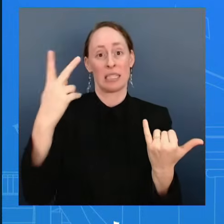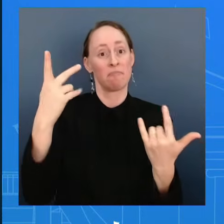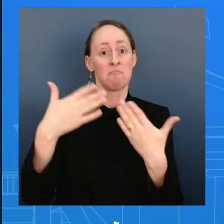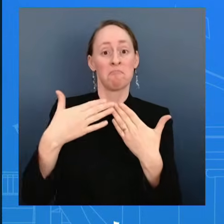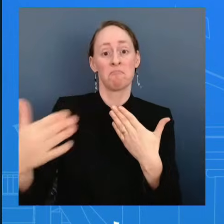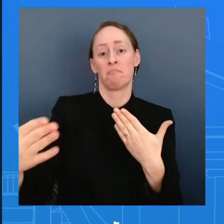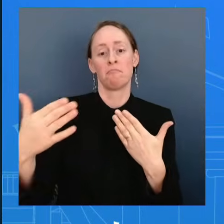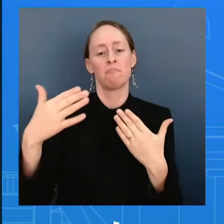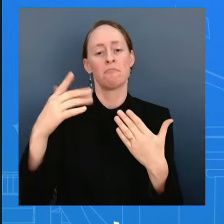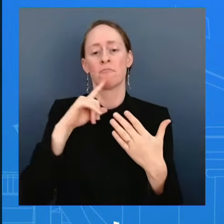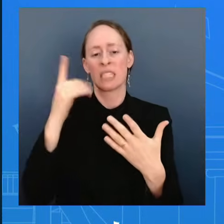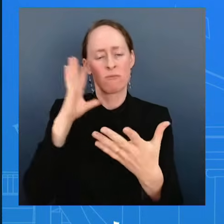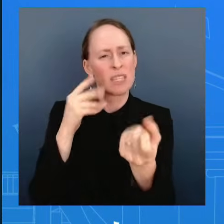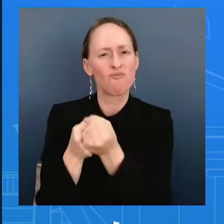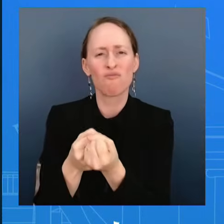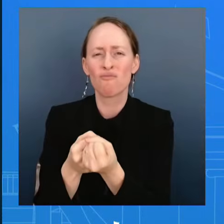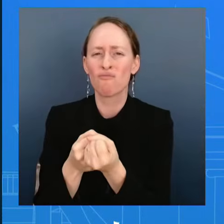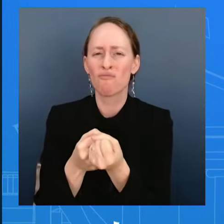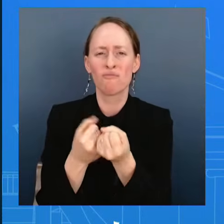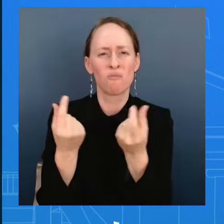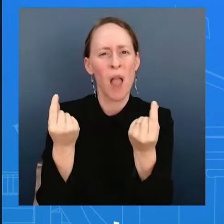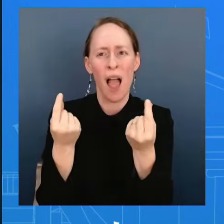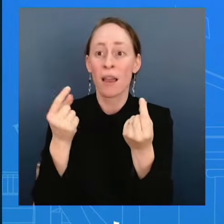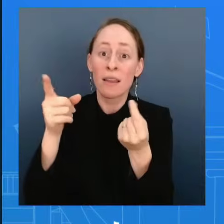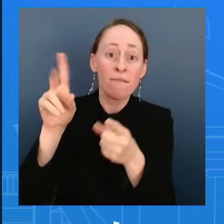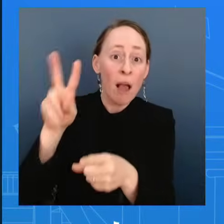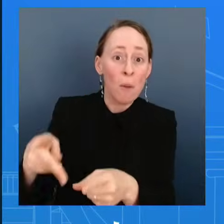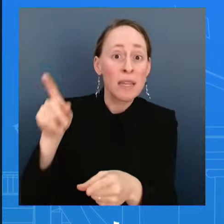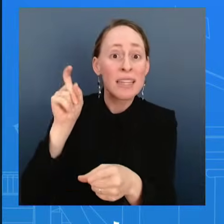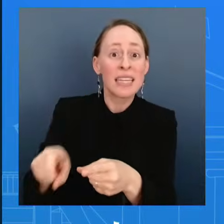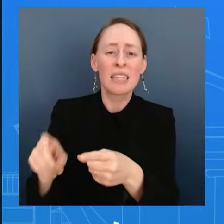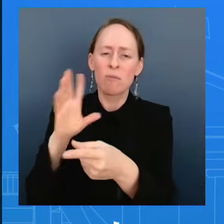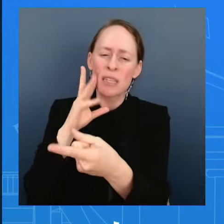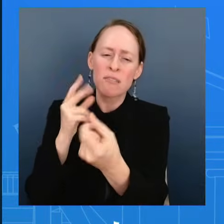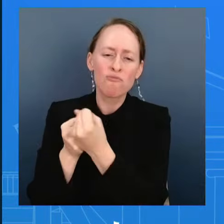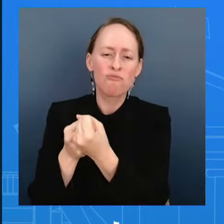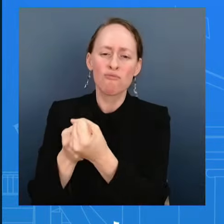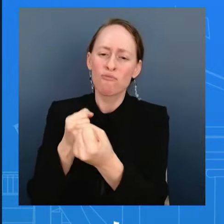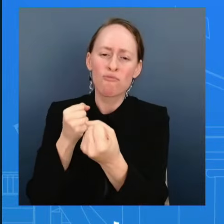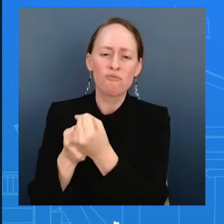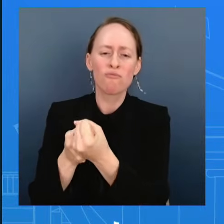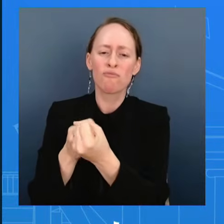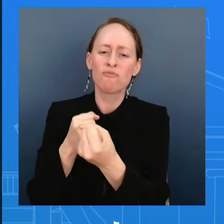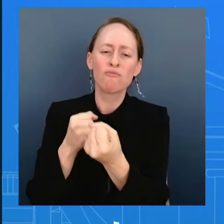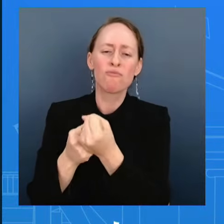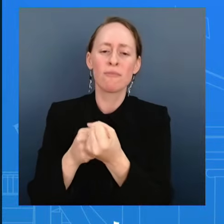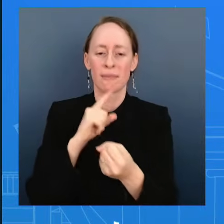that he's been briefed by his economic team. He and the vice president, they're aware. They're going to continue to stay updated.